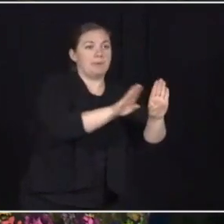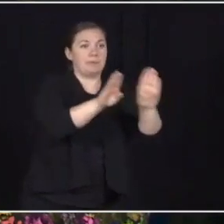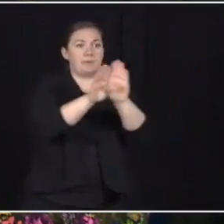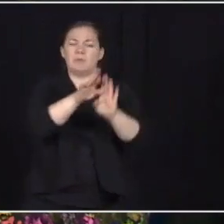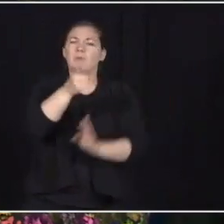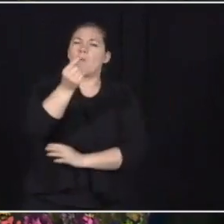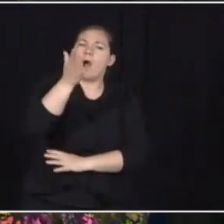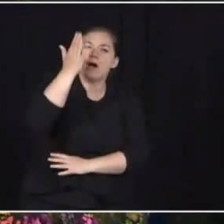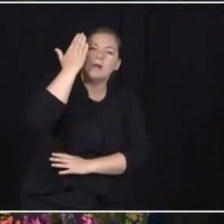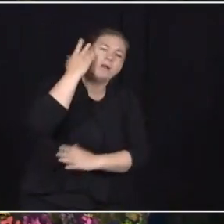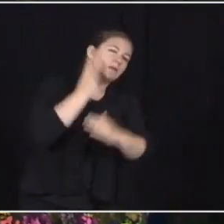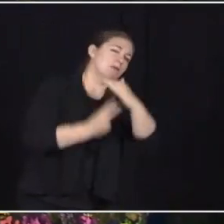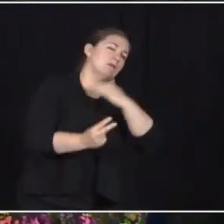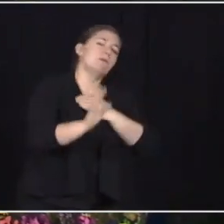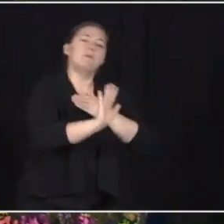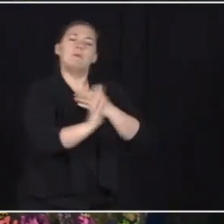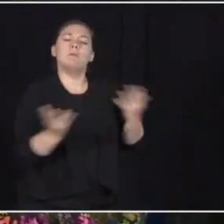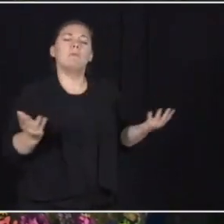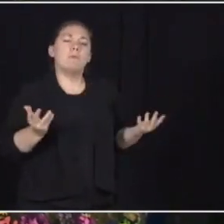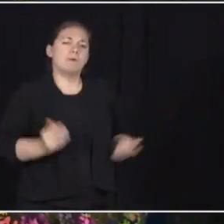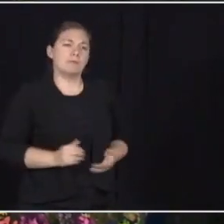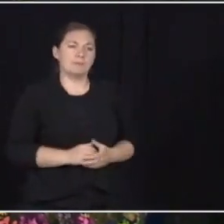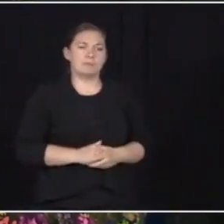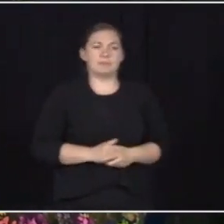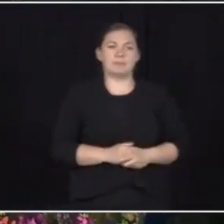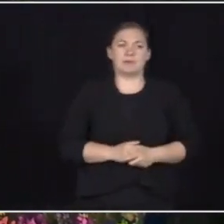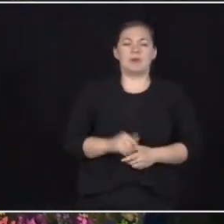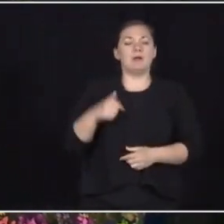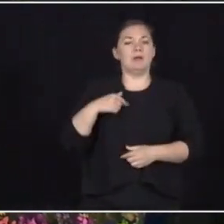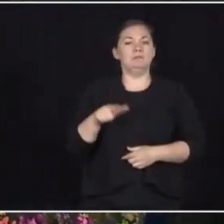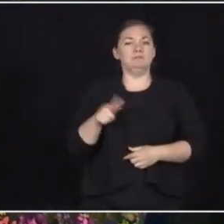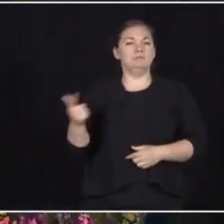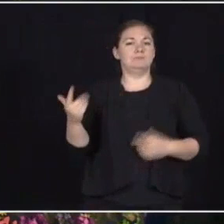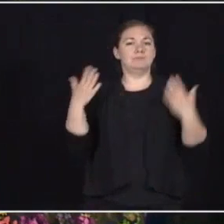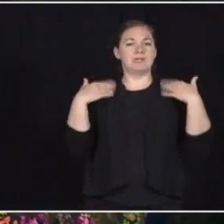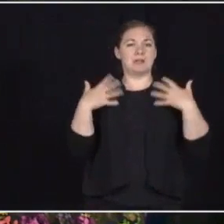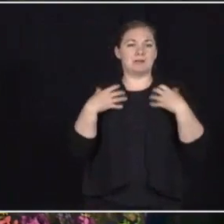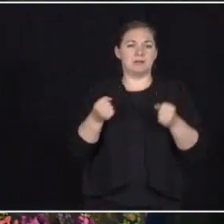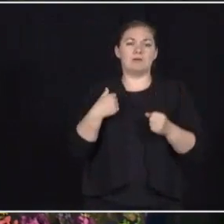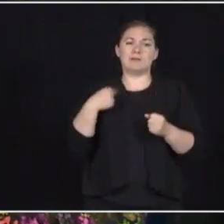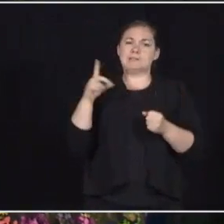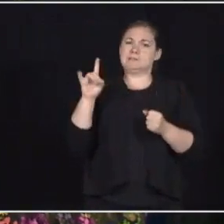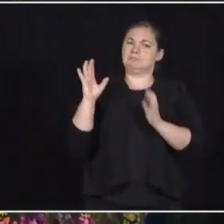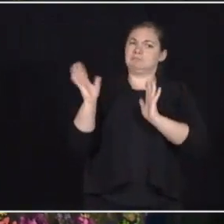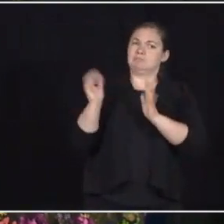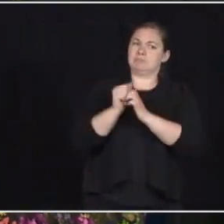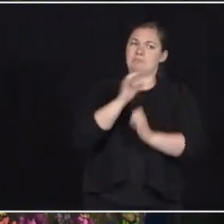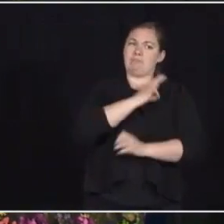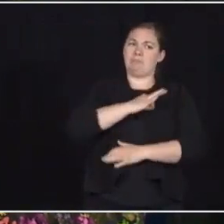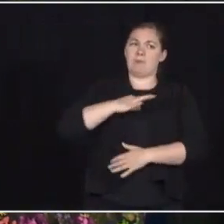Before I asked over to Mr of health, we had a conversation with Mayor Torrey, Mayor Brown